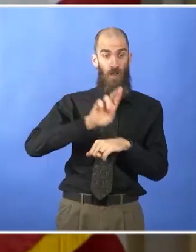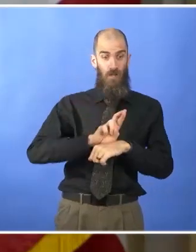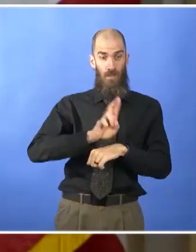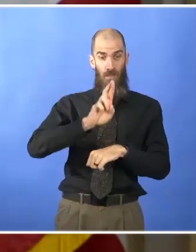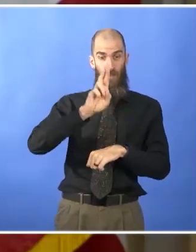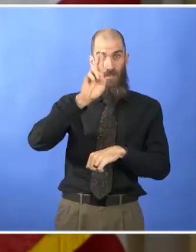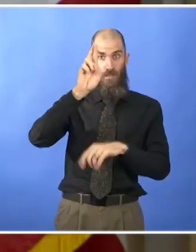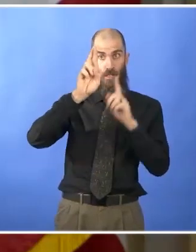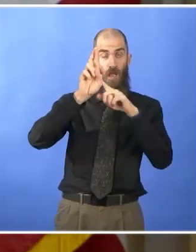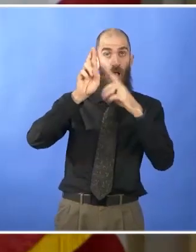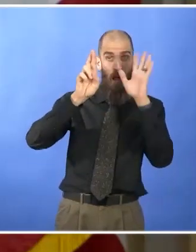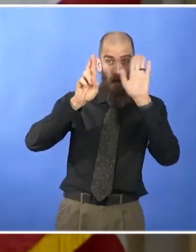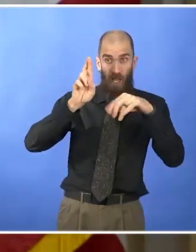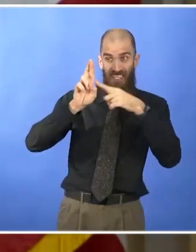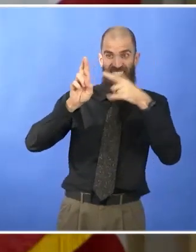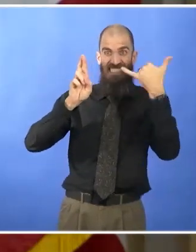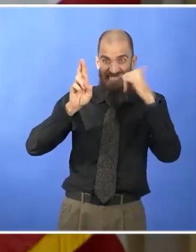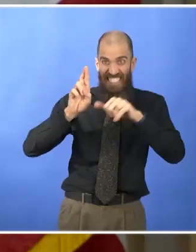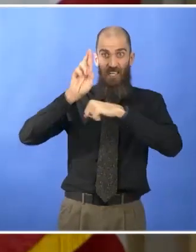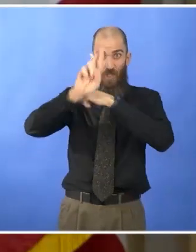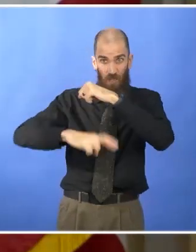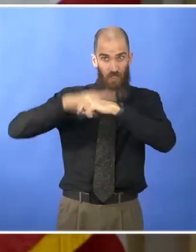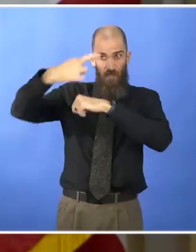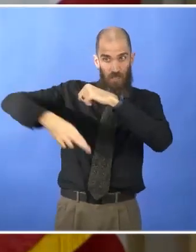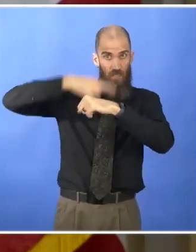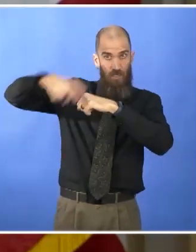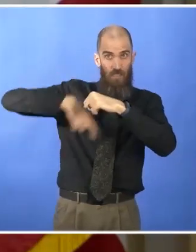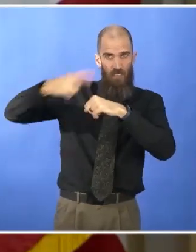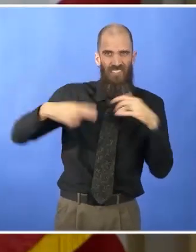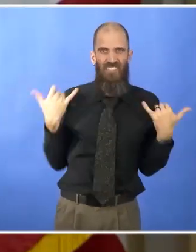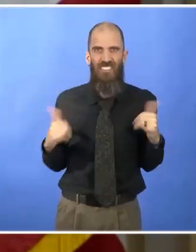AT THE TIME IT WAS LAUNCHED, IT WAS A BOLD UNDERTAKING AND